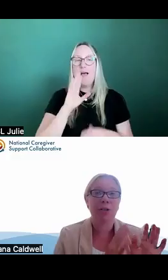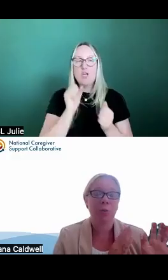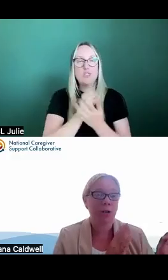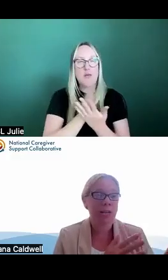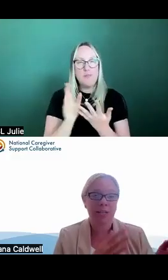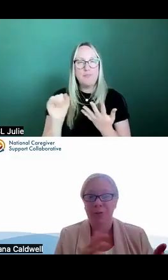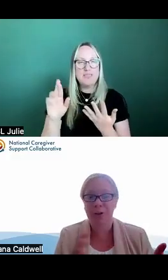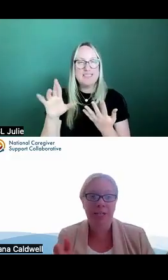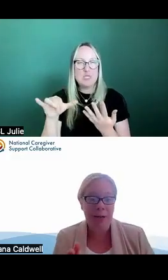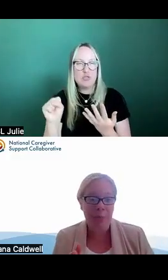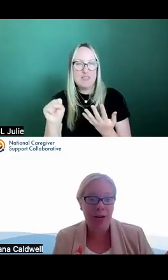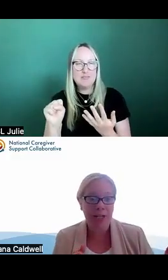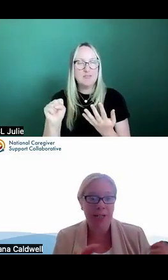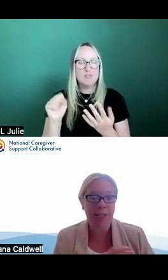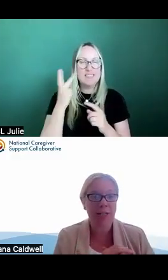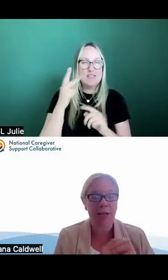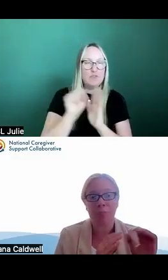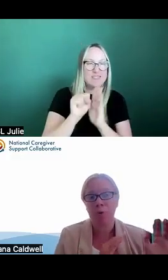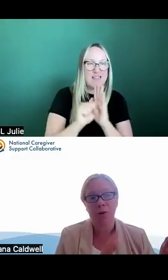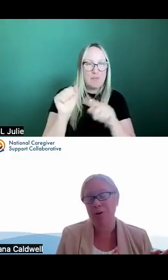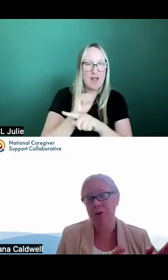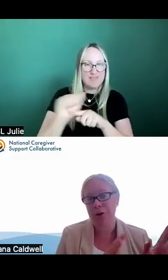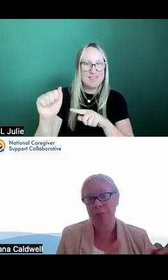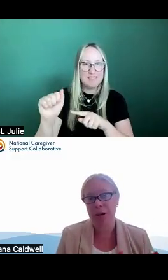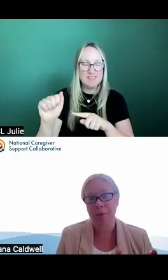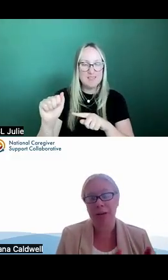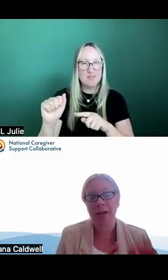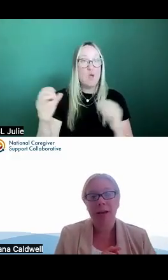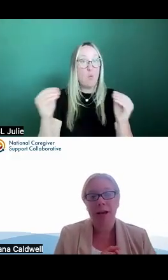So we're looking at different state practices and more of those are going to be coming